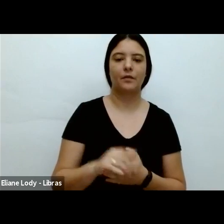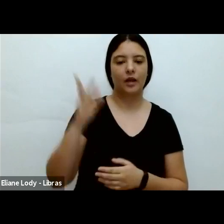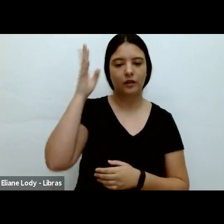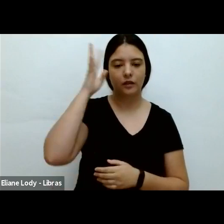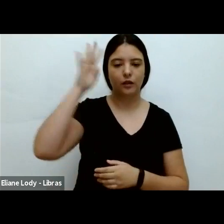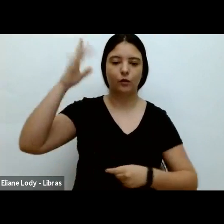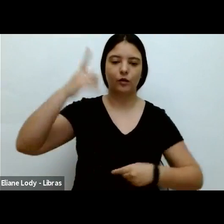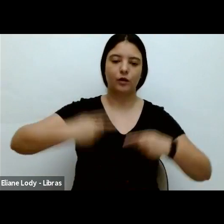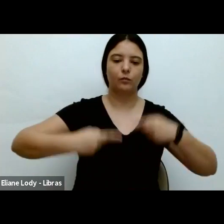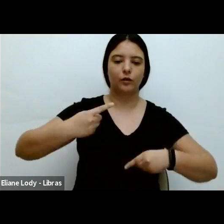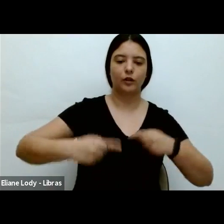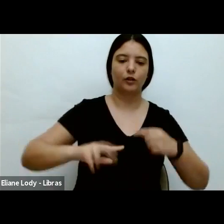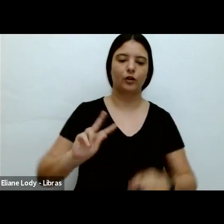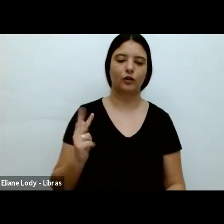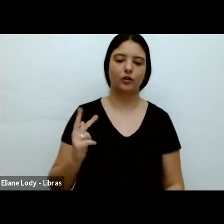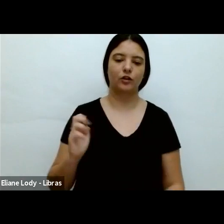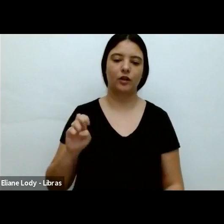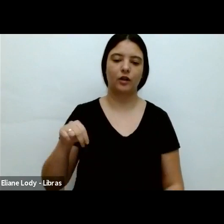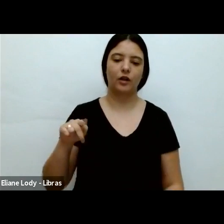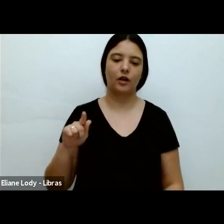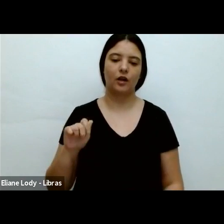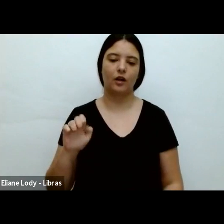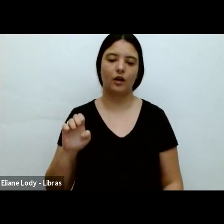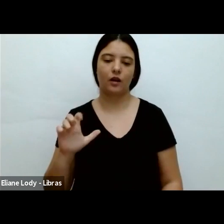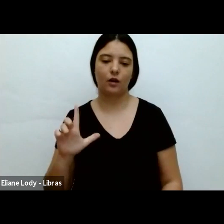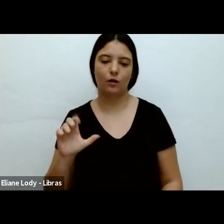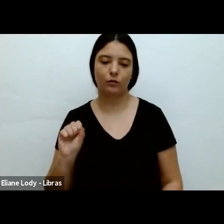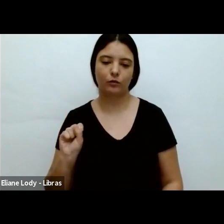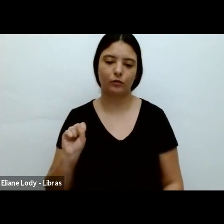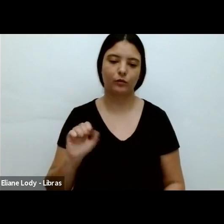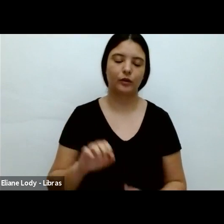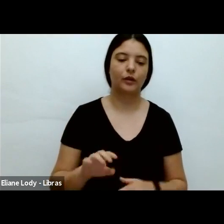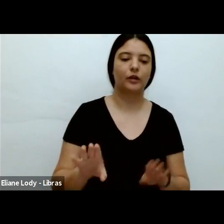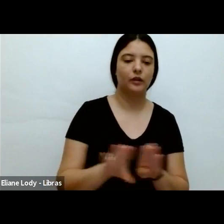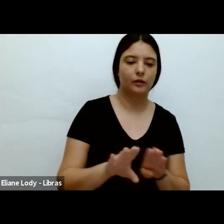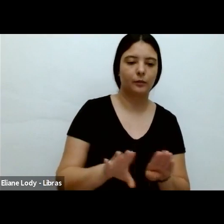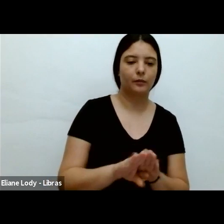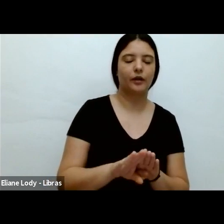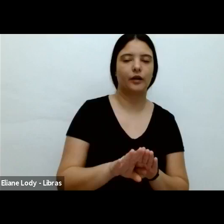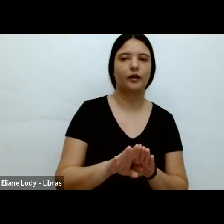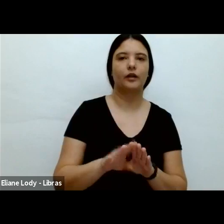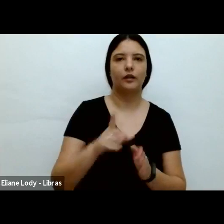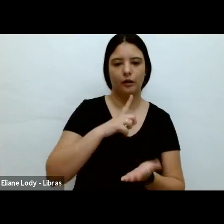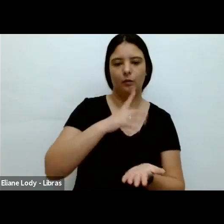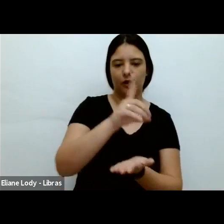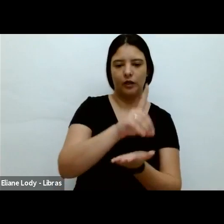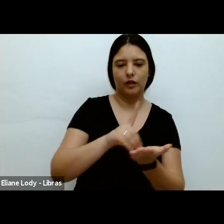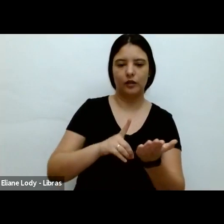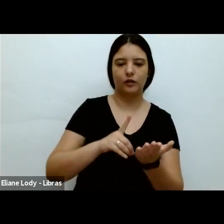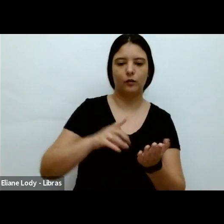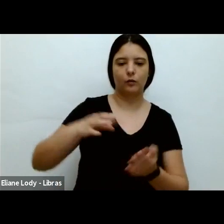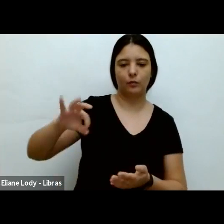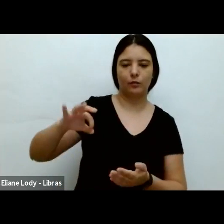political theory and. then there t. There is a question rail about Hegel's politics political theory, and there's actually a statement on page two